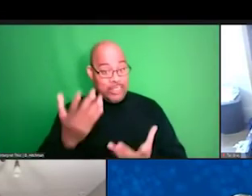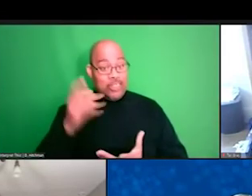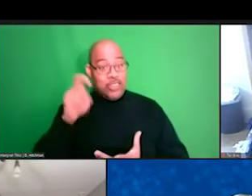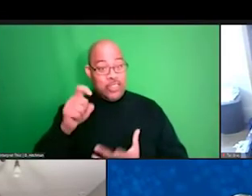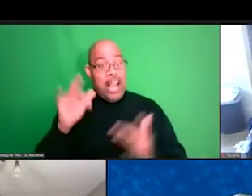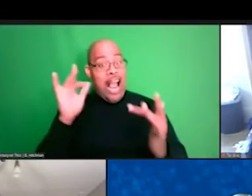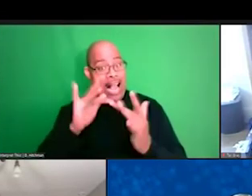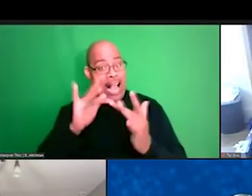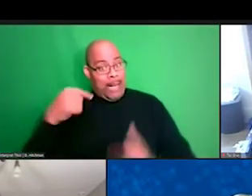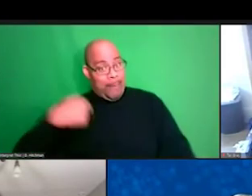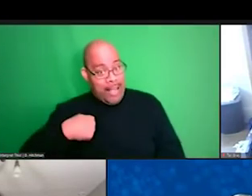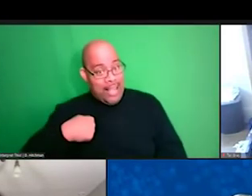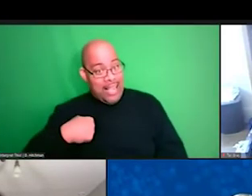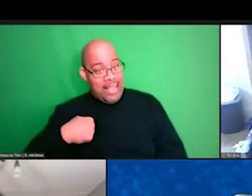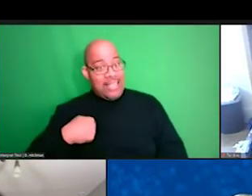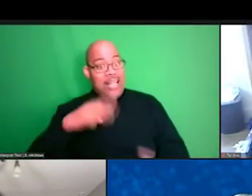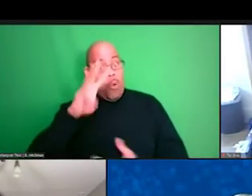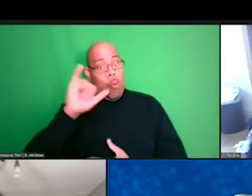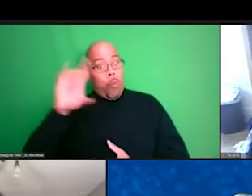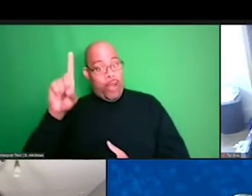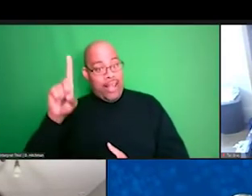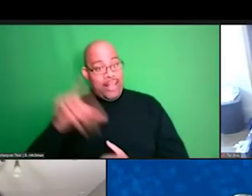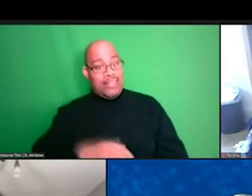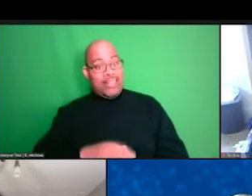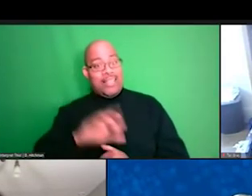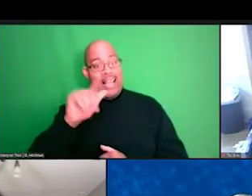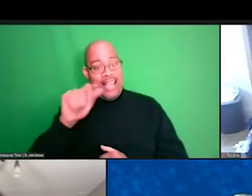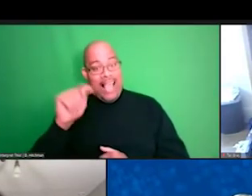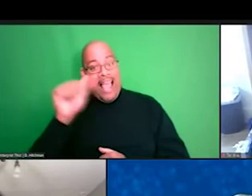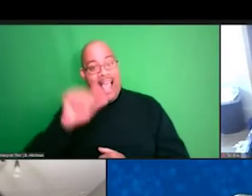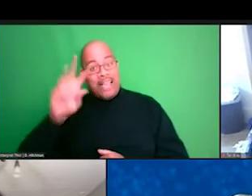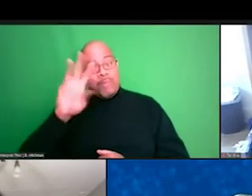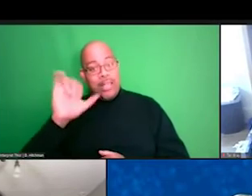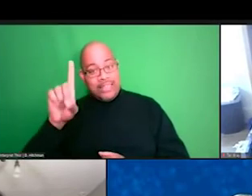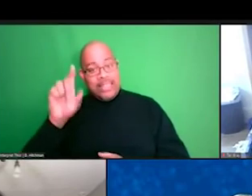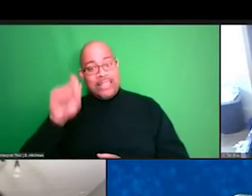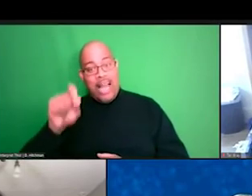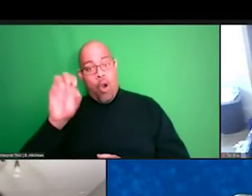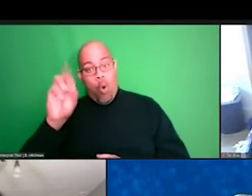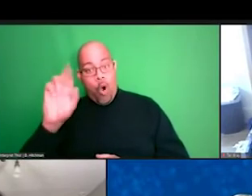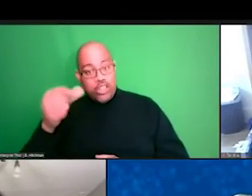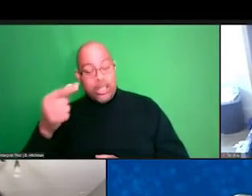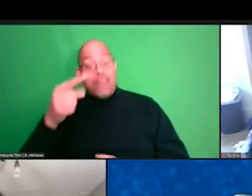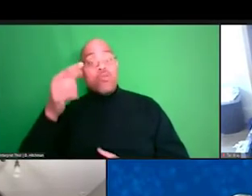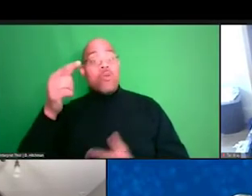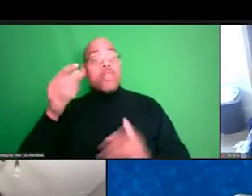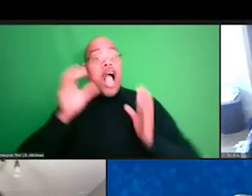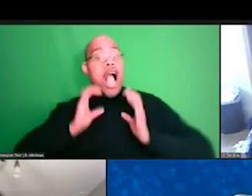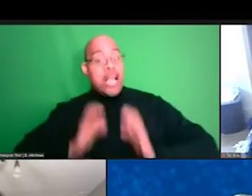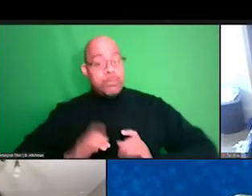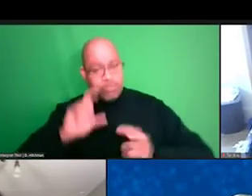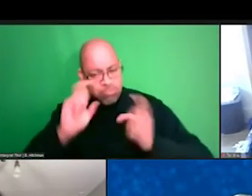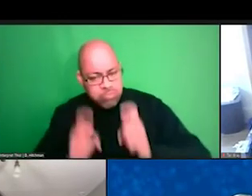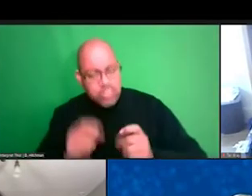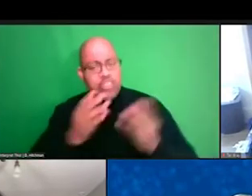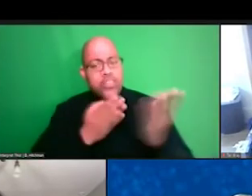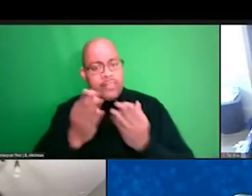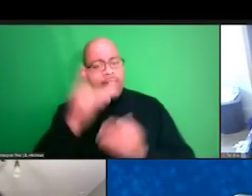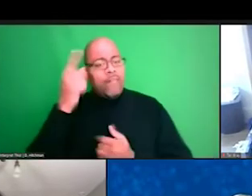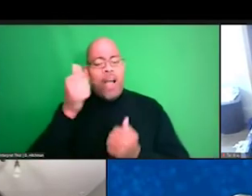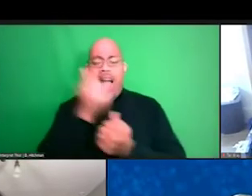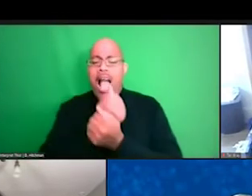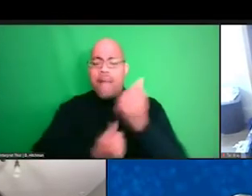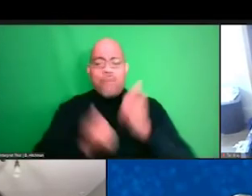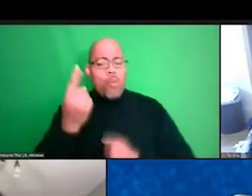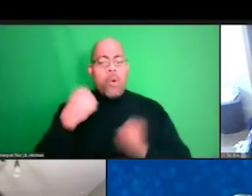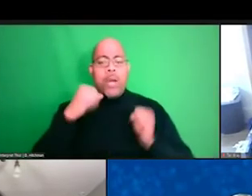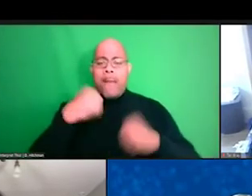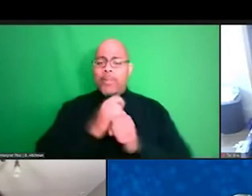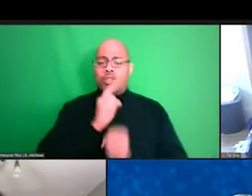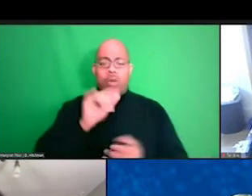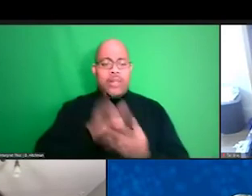me at WID, Kat@WID.org. We customize services for everybody. We can make sure that we meet